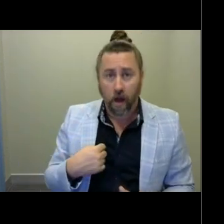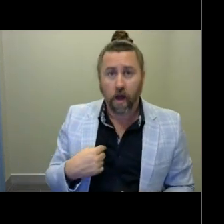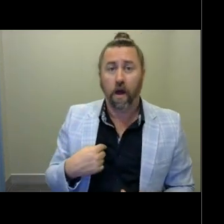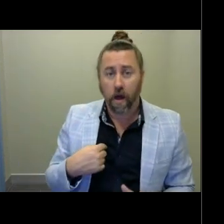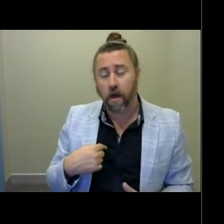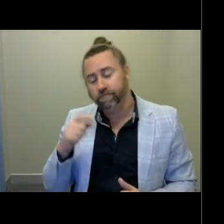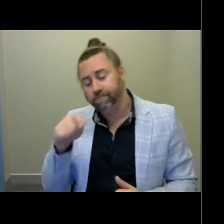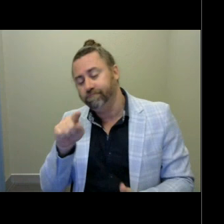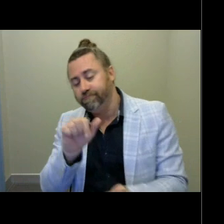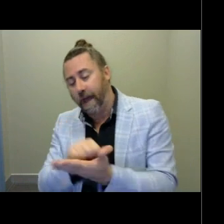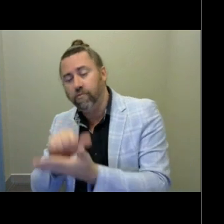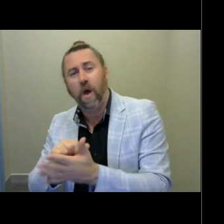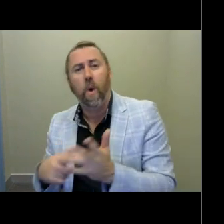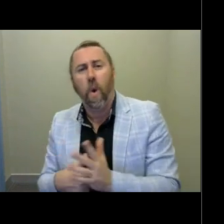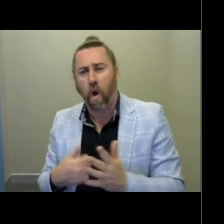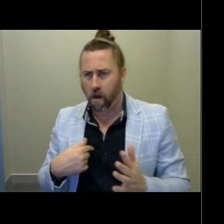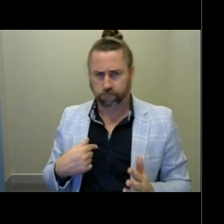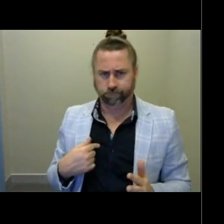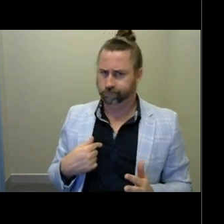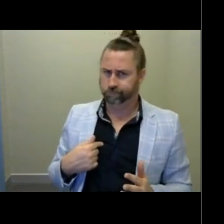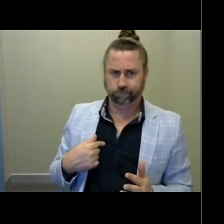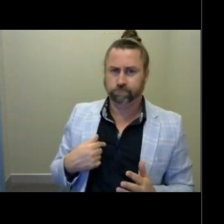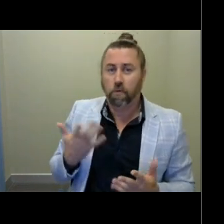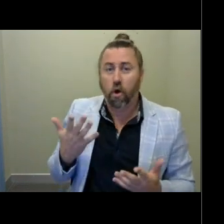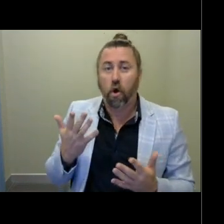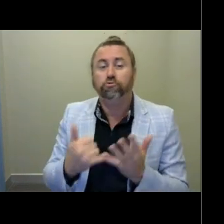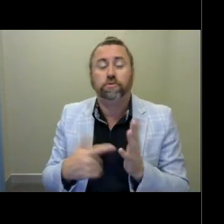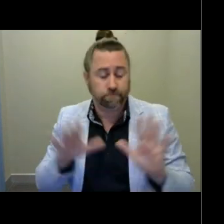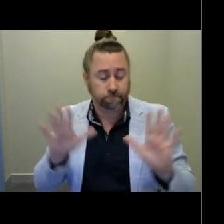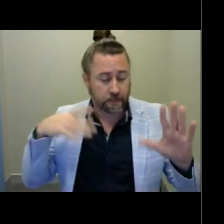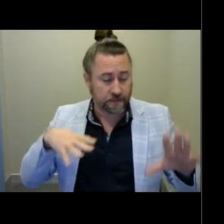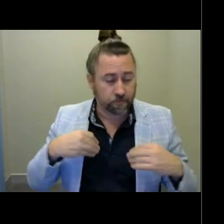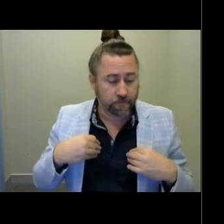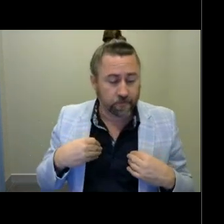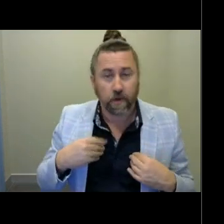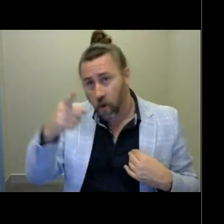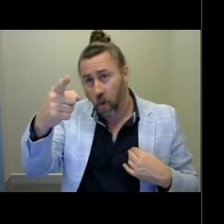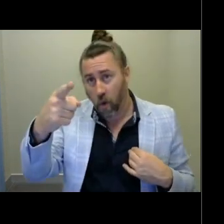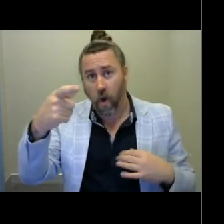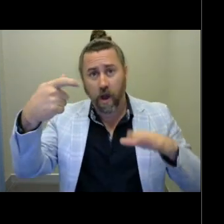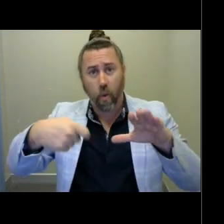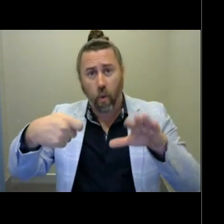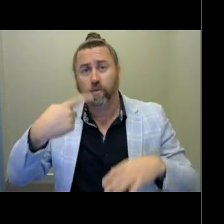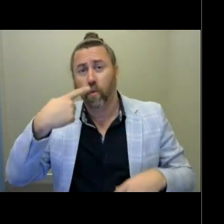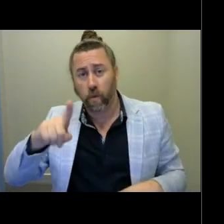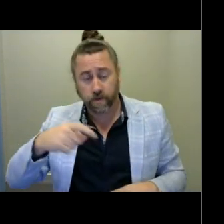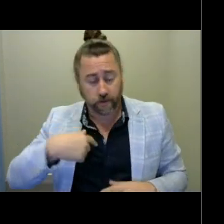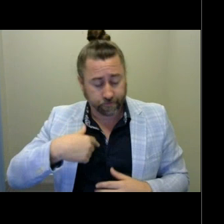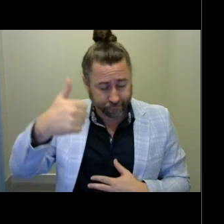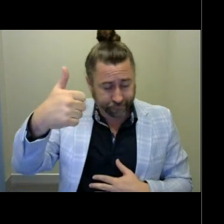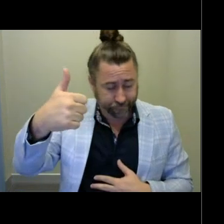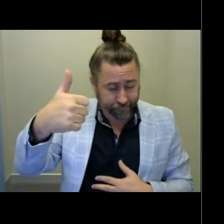So what that means is they can say, "Yes, you can make the order" but without admissions